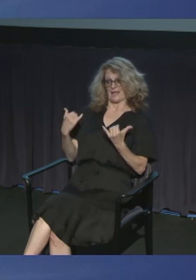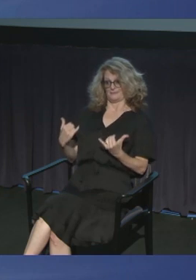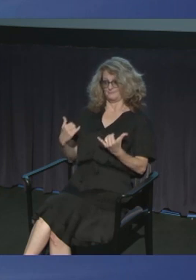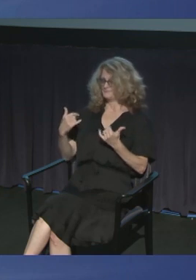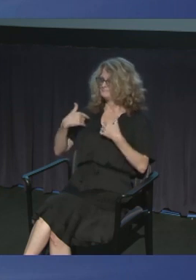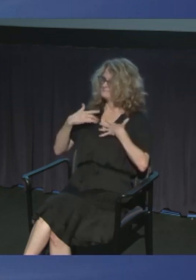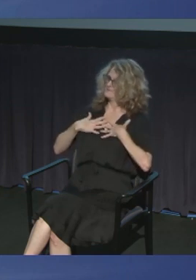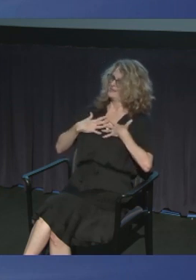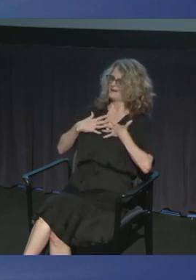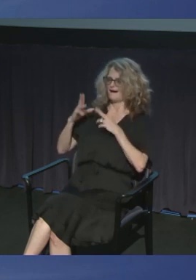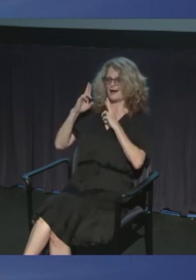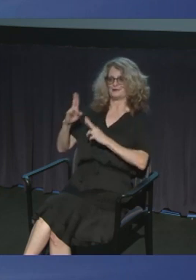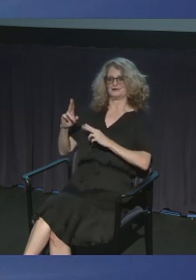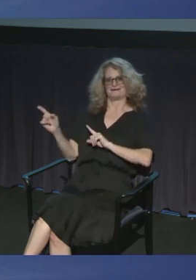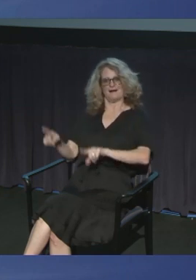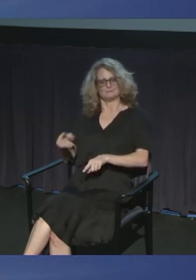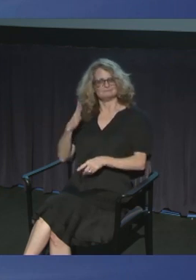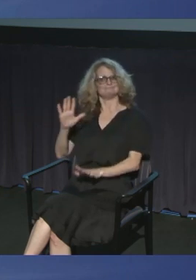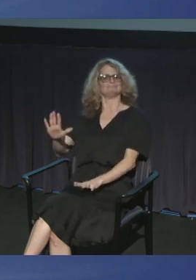GREAT HONOR TO GIVE THE MEMORIAL LECTURE FOR KUAN-TEH